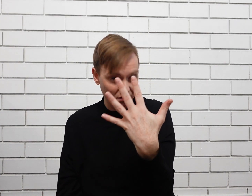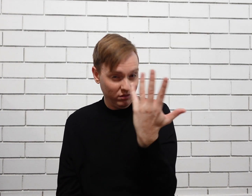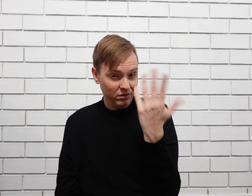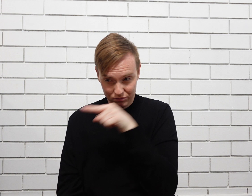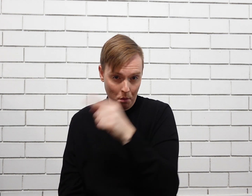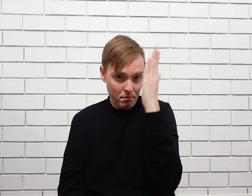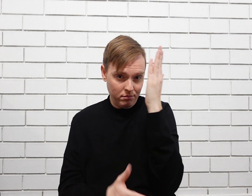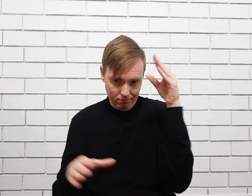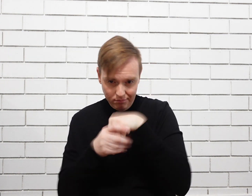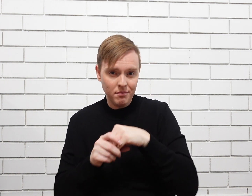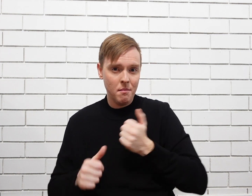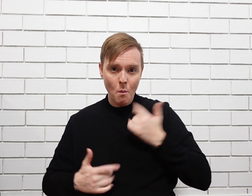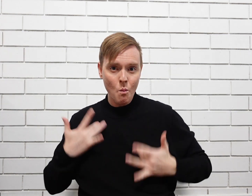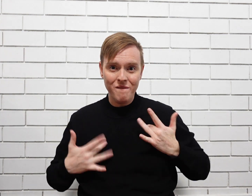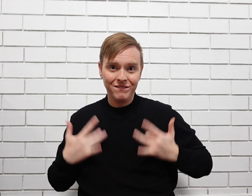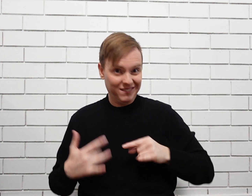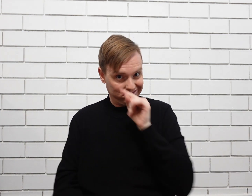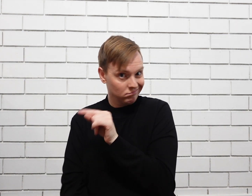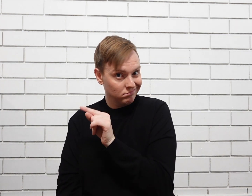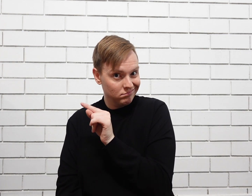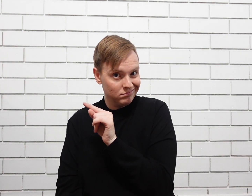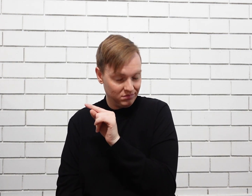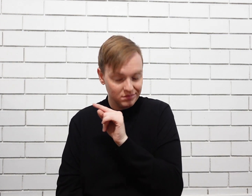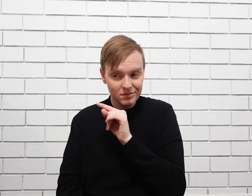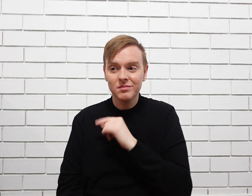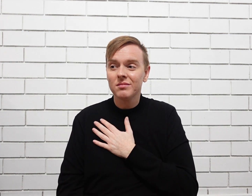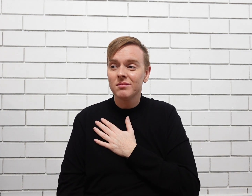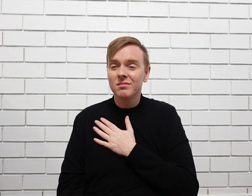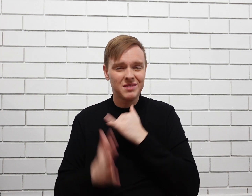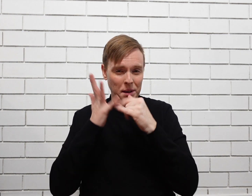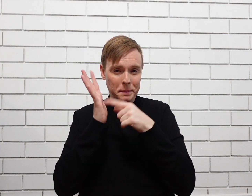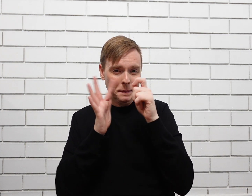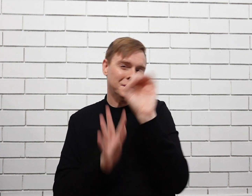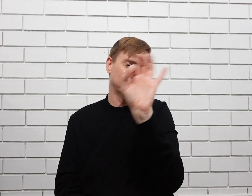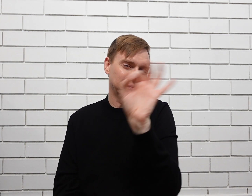She has bee part in my life. So, I'm not refer her as my "step mum". No.